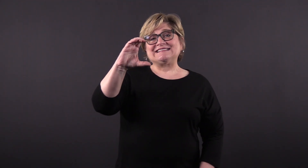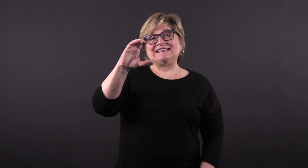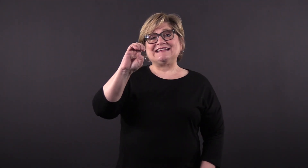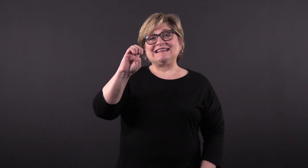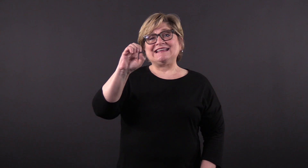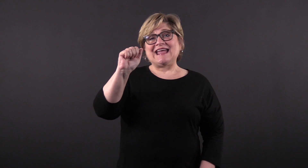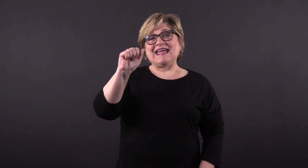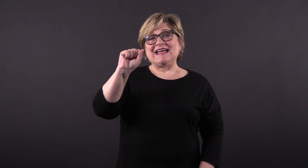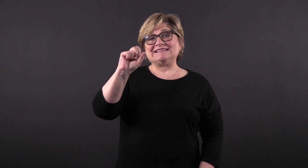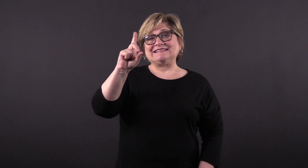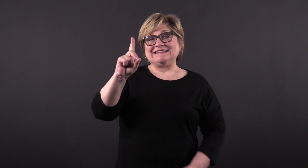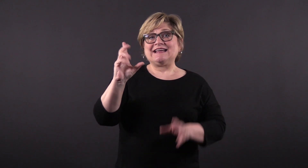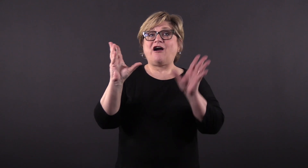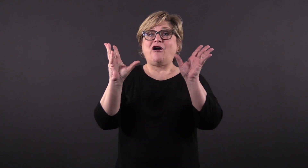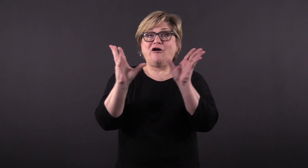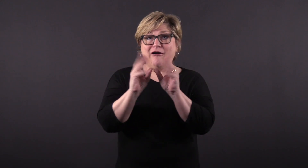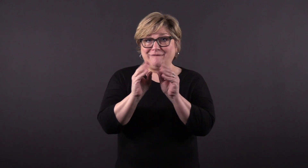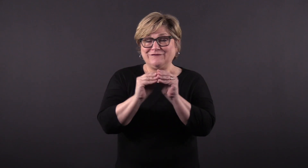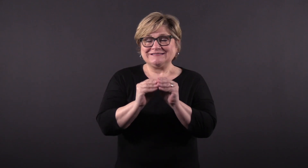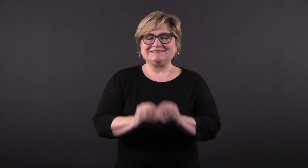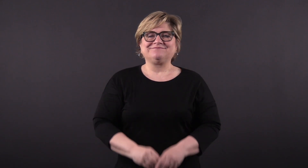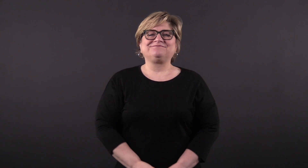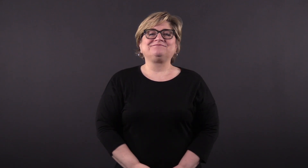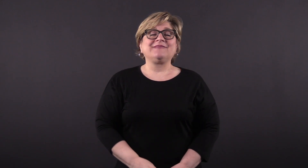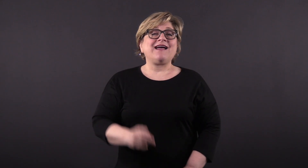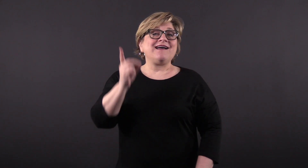CEASD conference